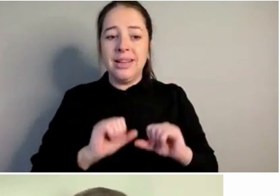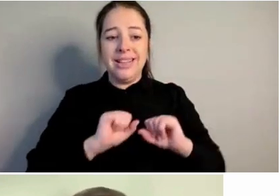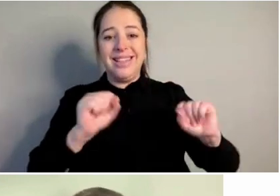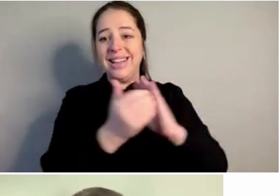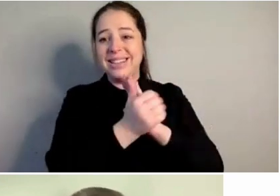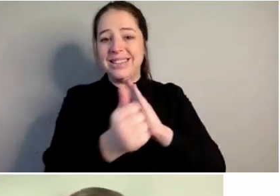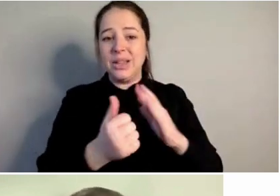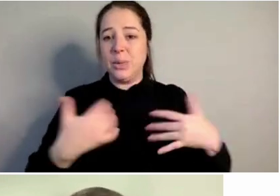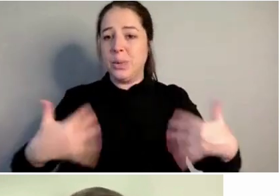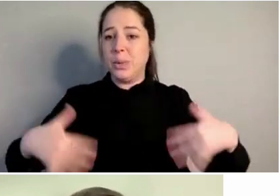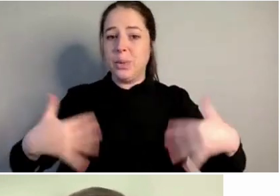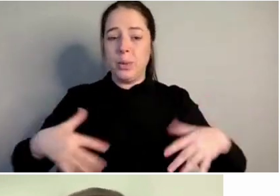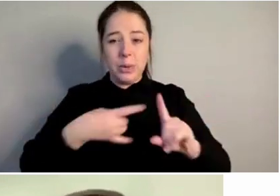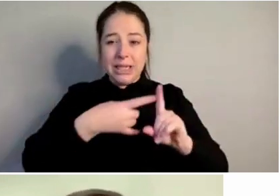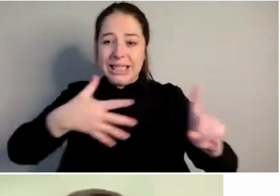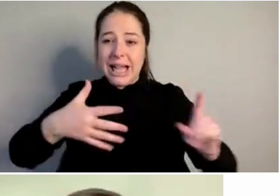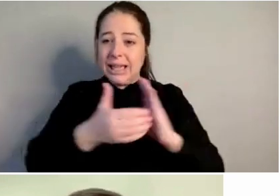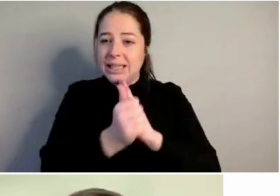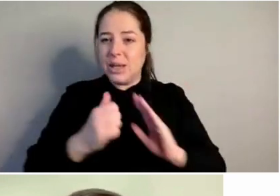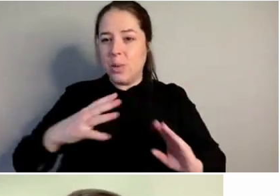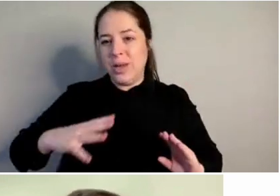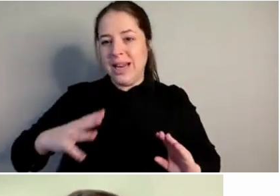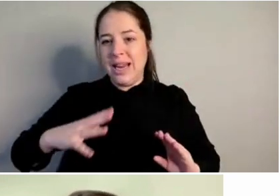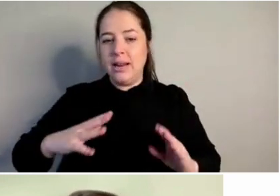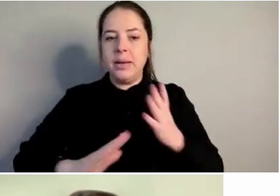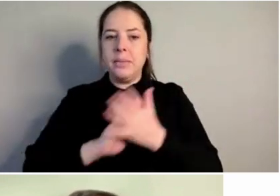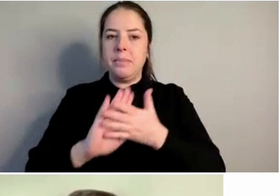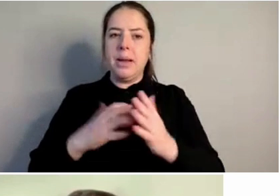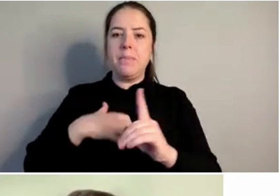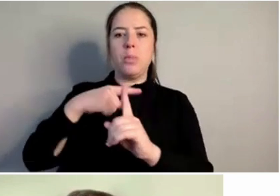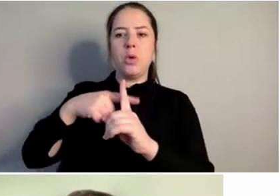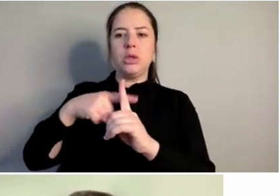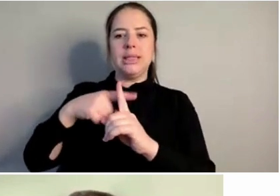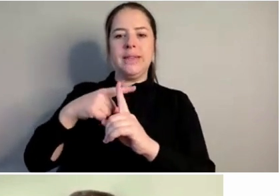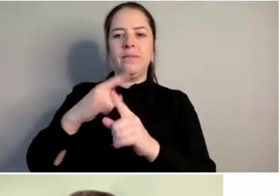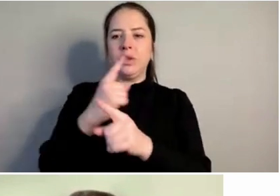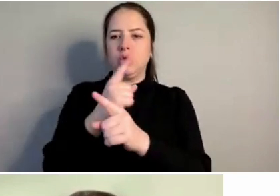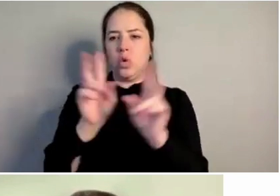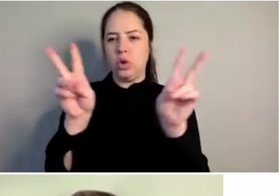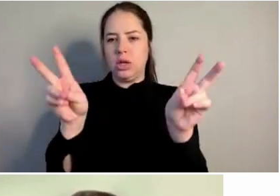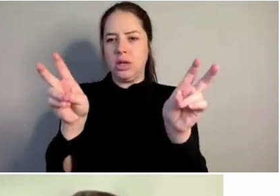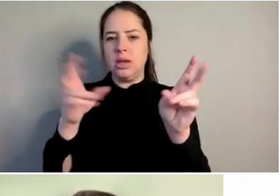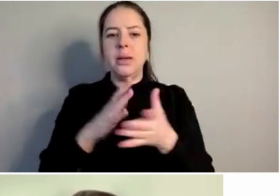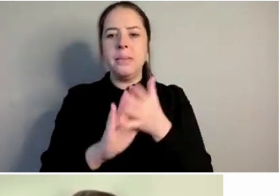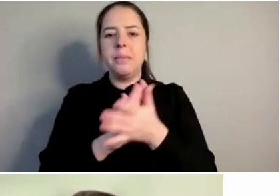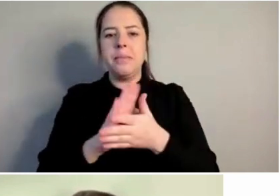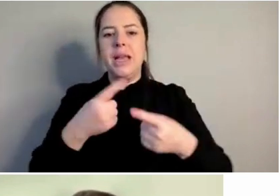are exactly the skills that the APS need in different roles. And so it is about identifying